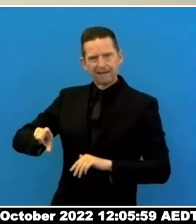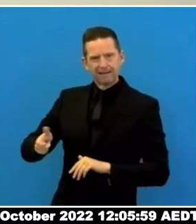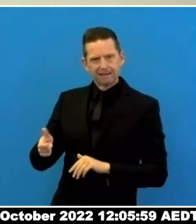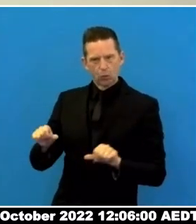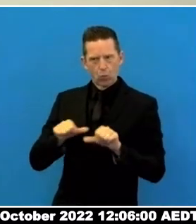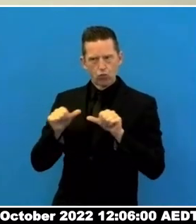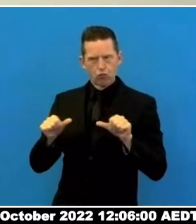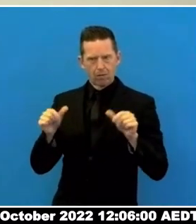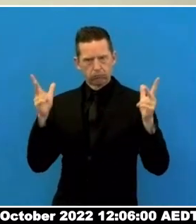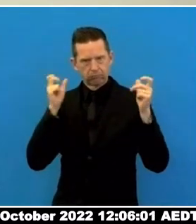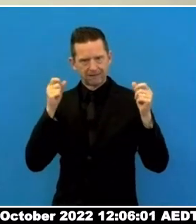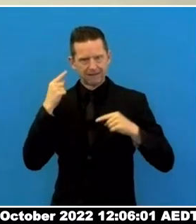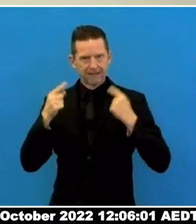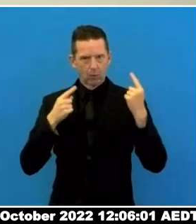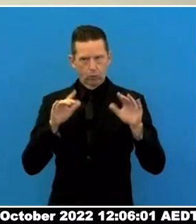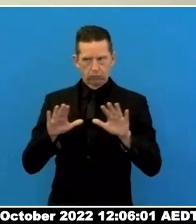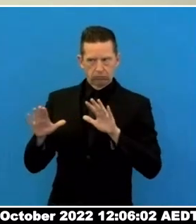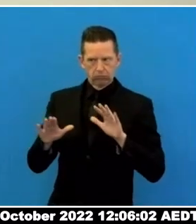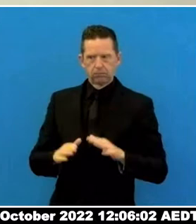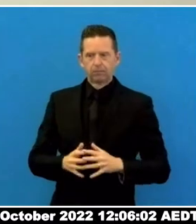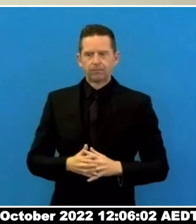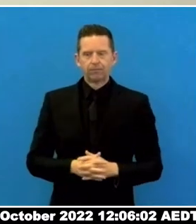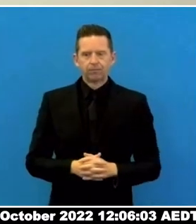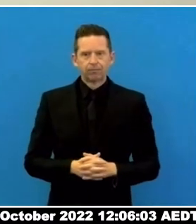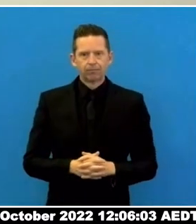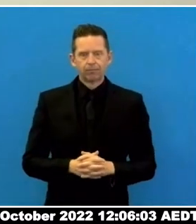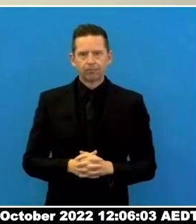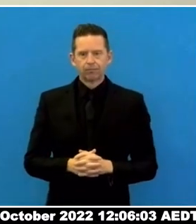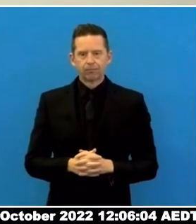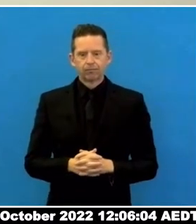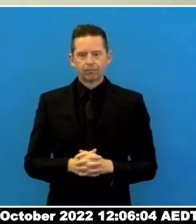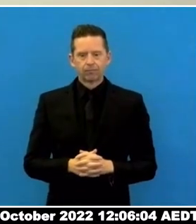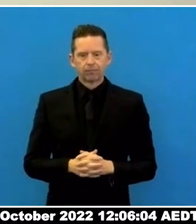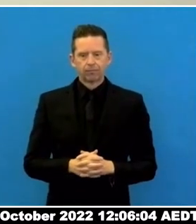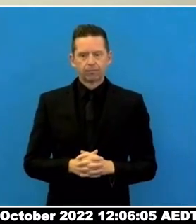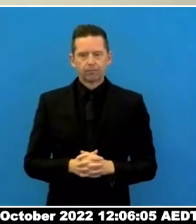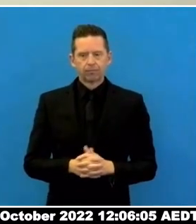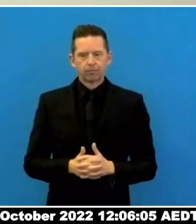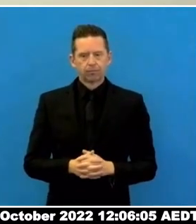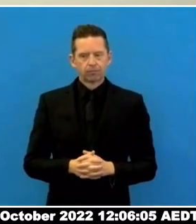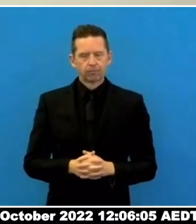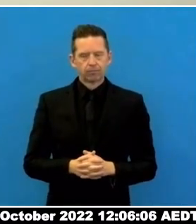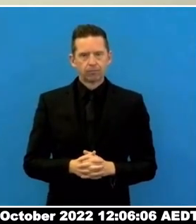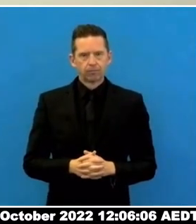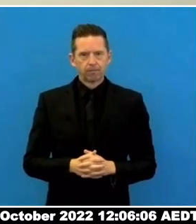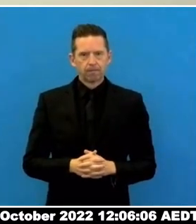with the team in the room, that everybody can hear you. Okay. Yes. Thank you. All good?